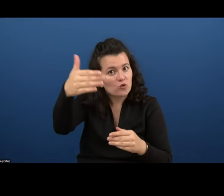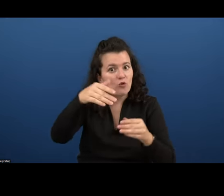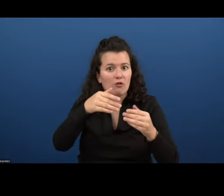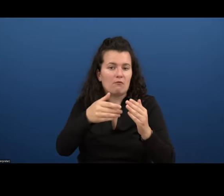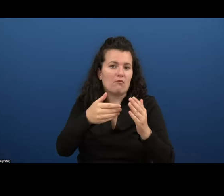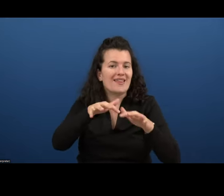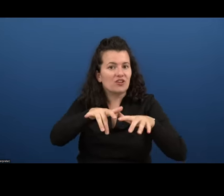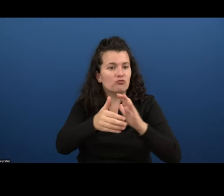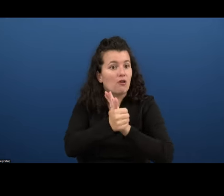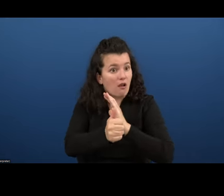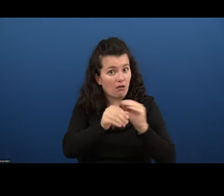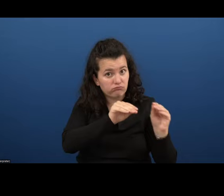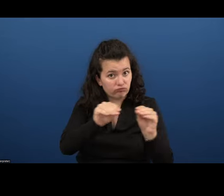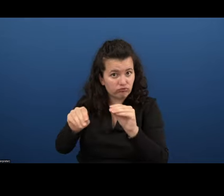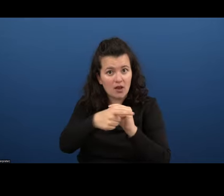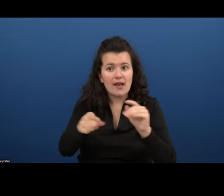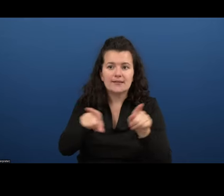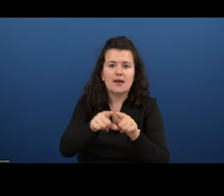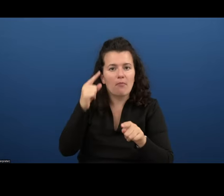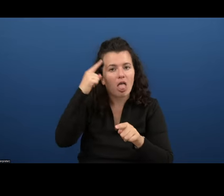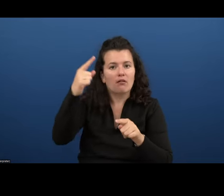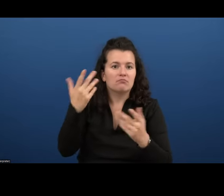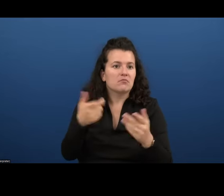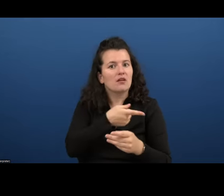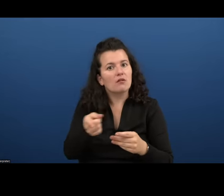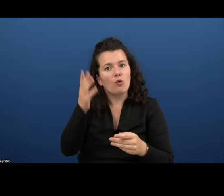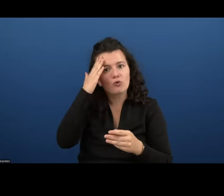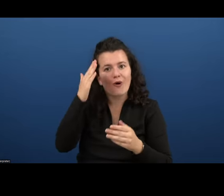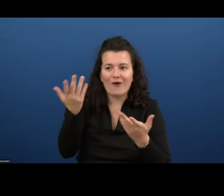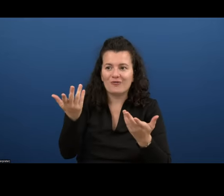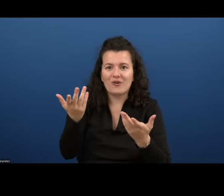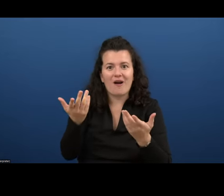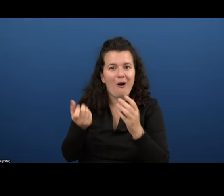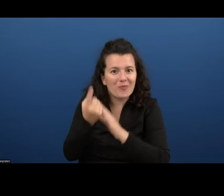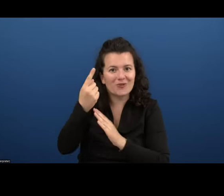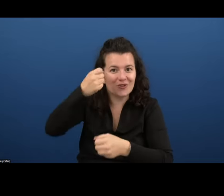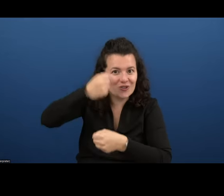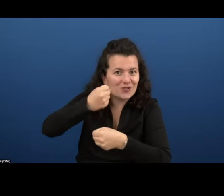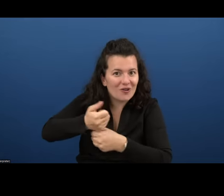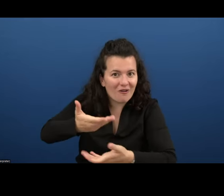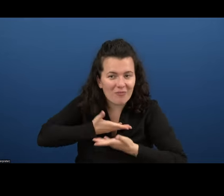more jobs, and that's really important for us. We believe that there is a shortage of